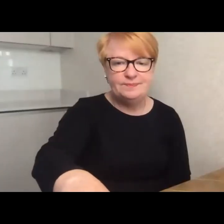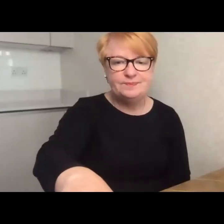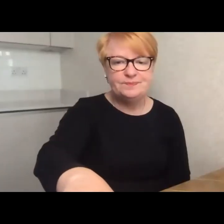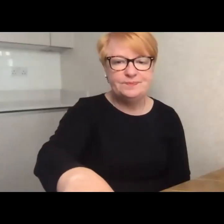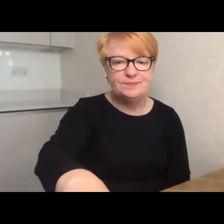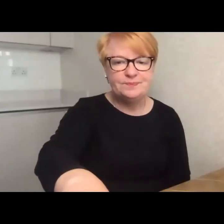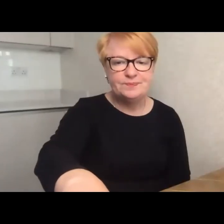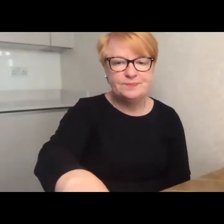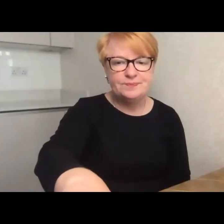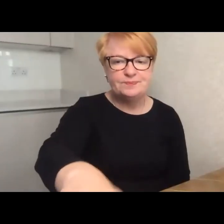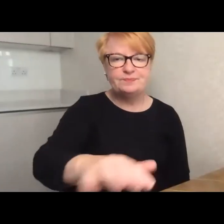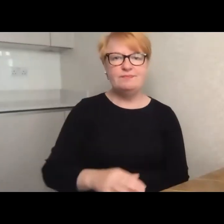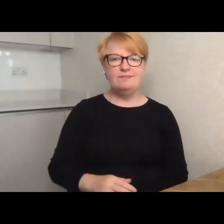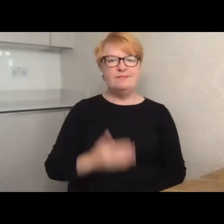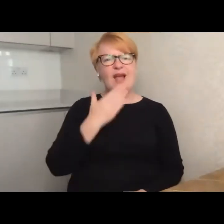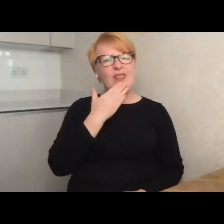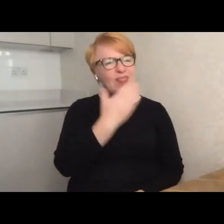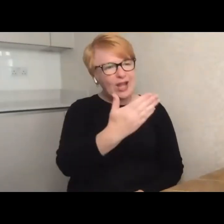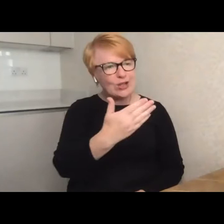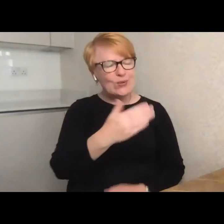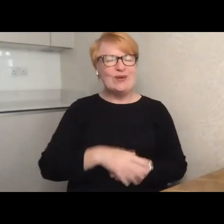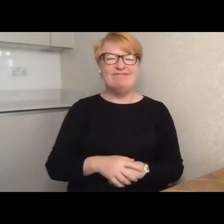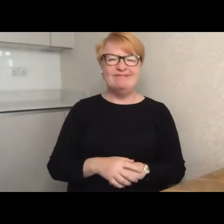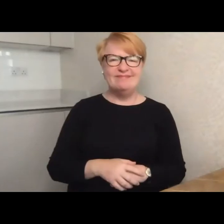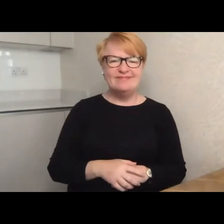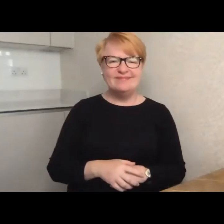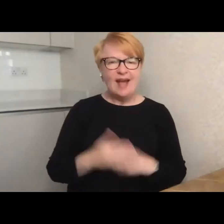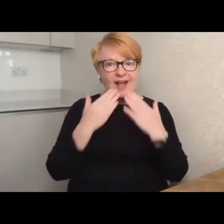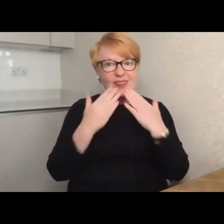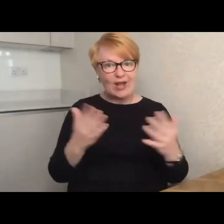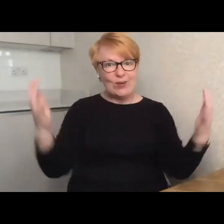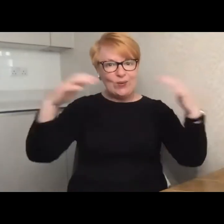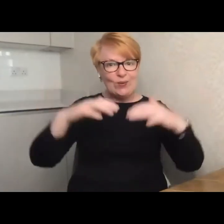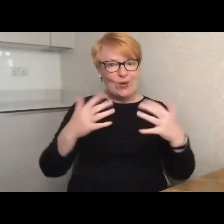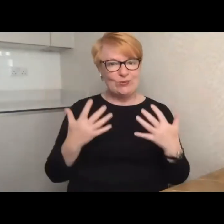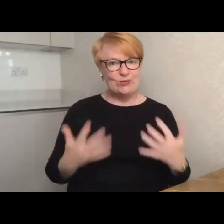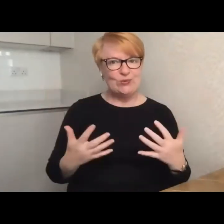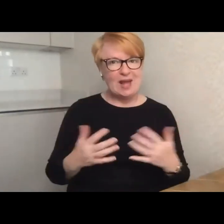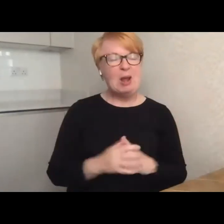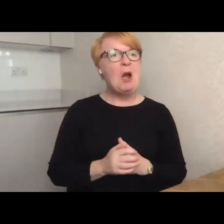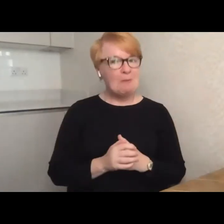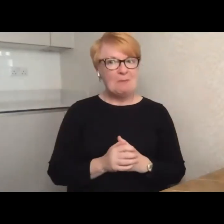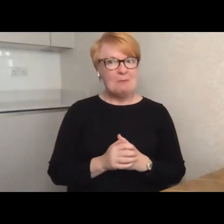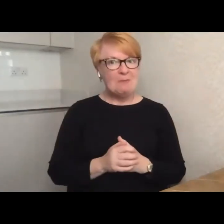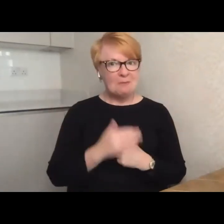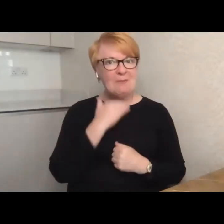all to this event today. Thanks for joining us, I think we've got a really nice healthy number of people attending which is great.